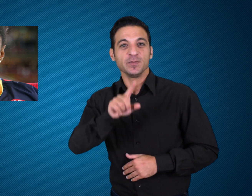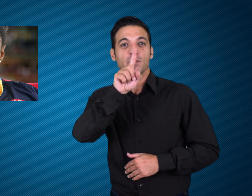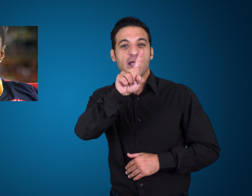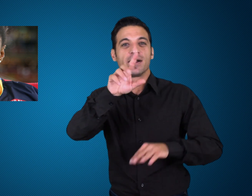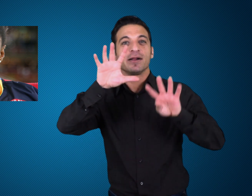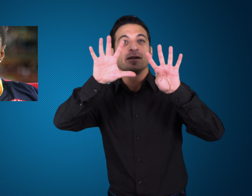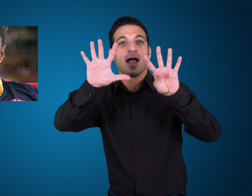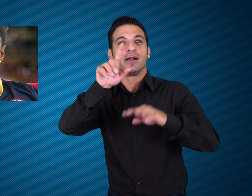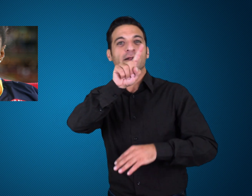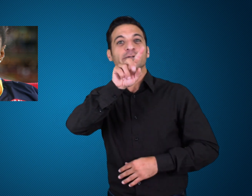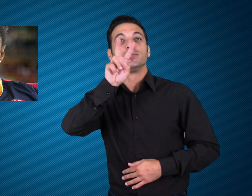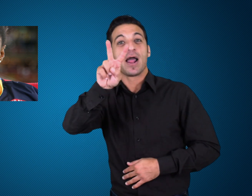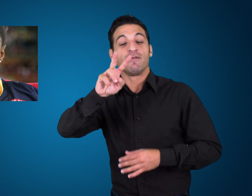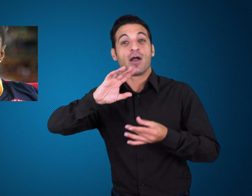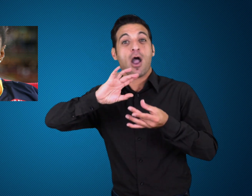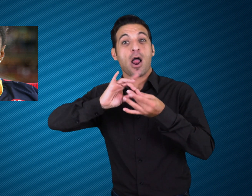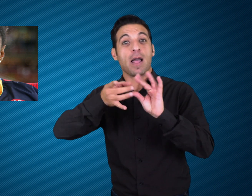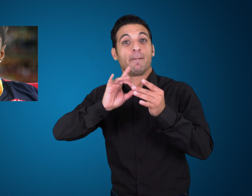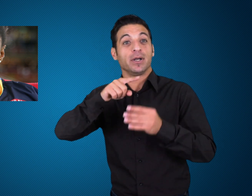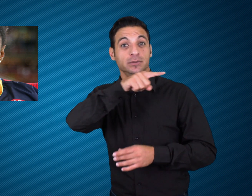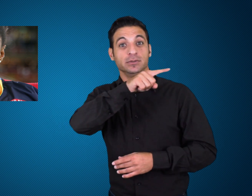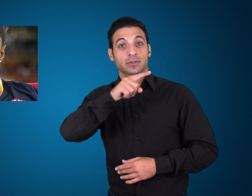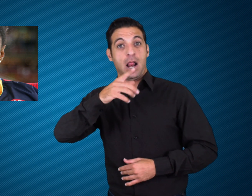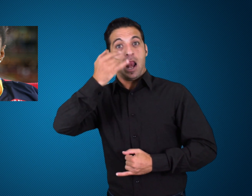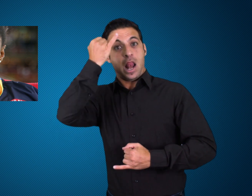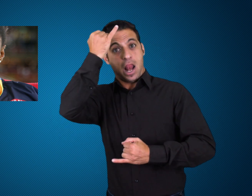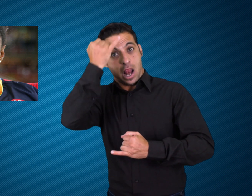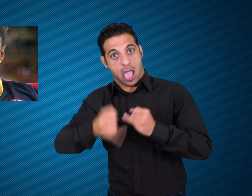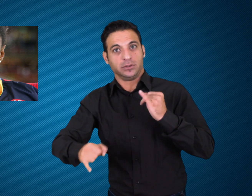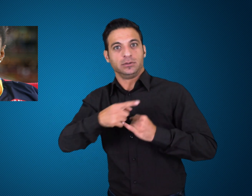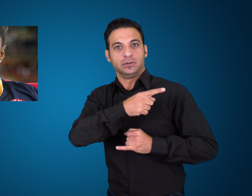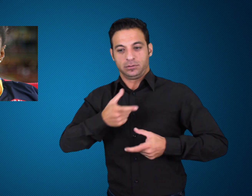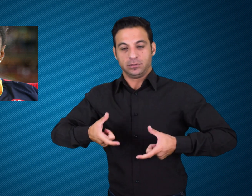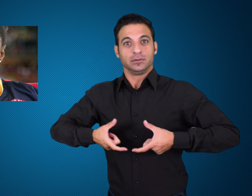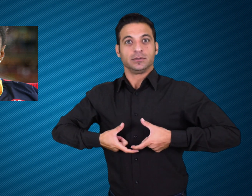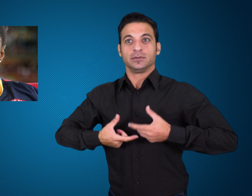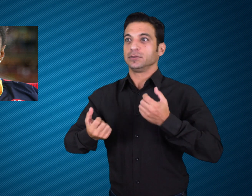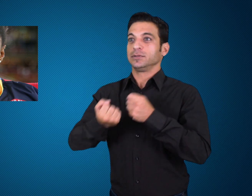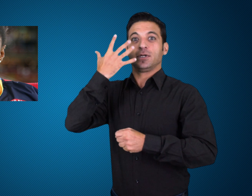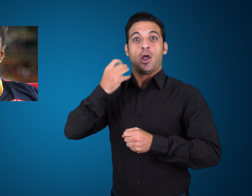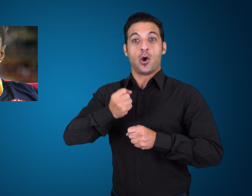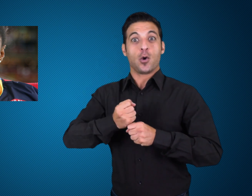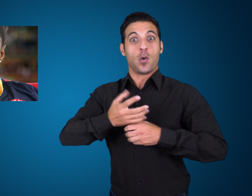The 1912 Olympics were the last to have